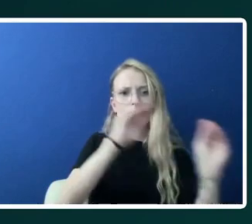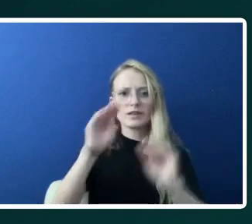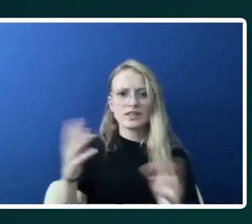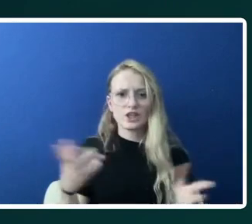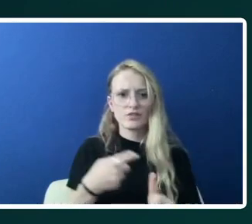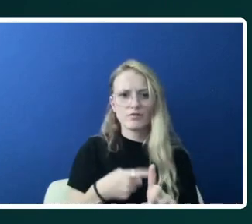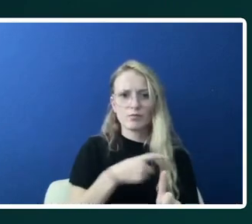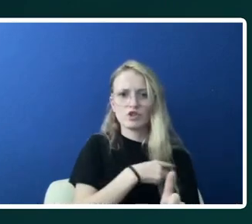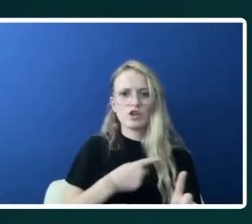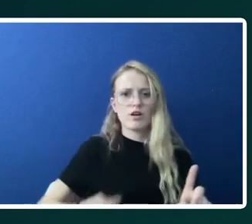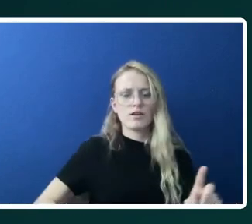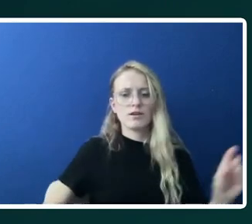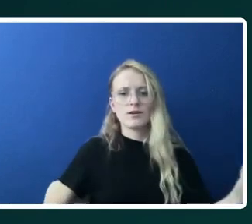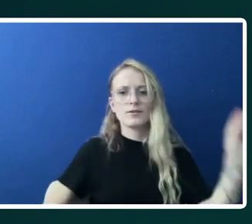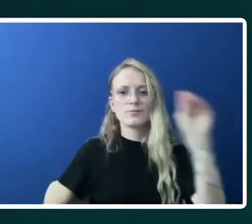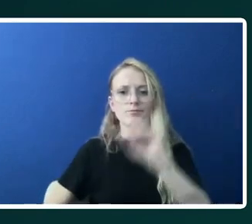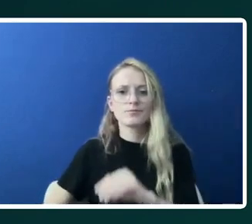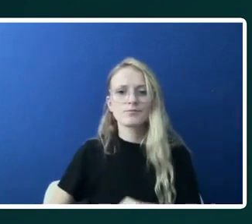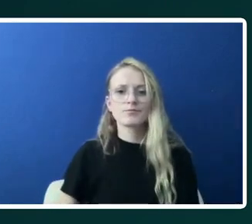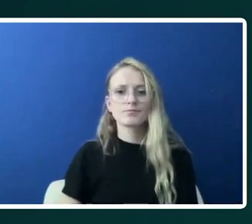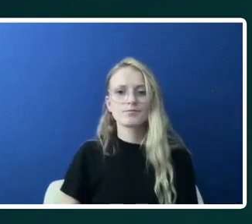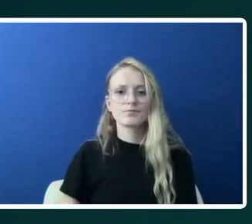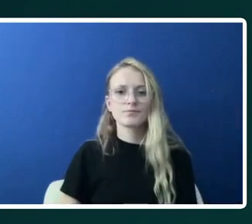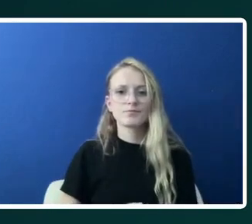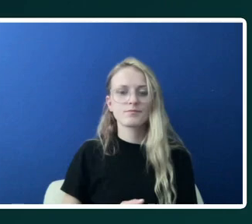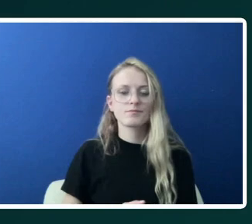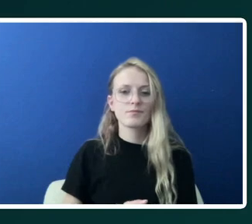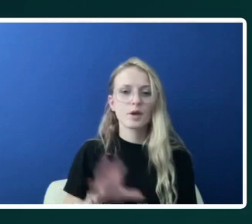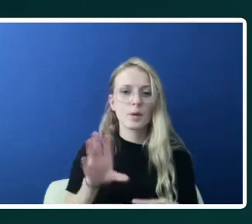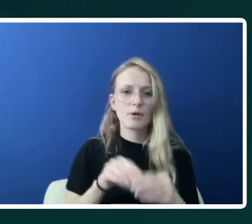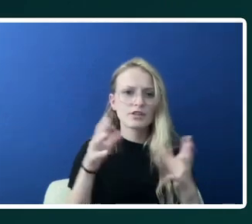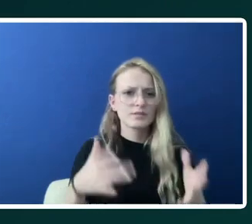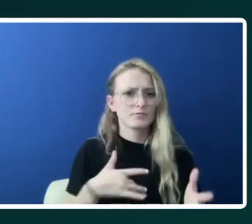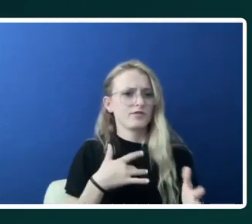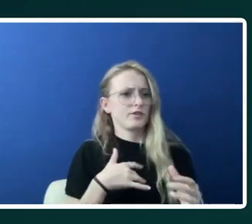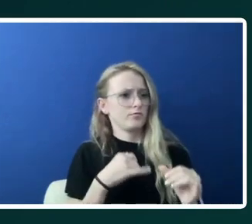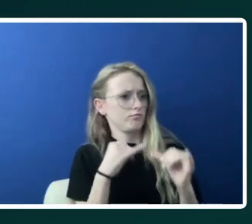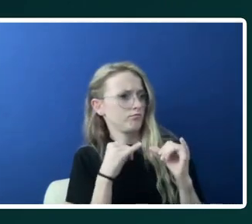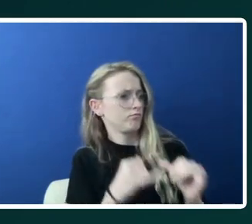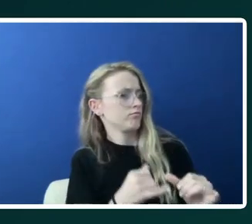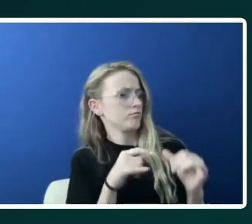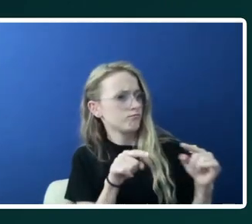saw so many parallels between Hung Liu's experiences and their own. They received